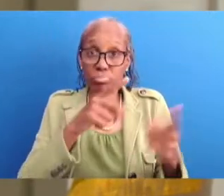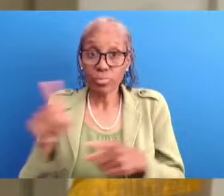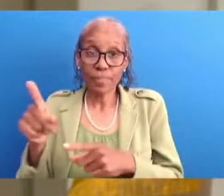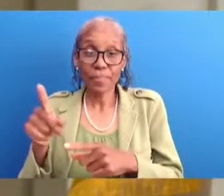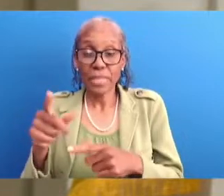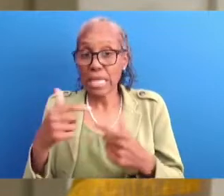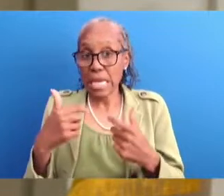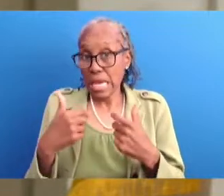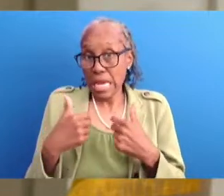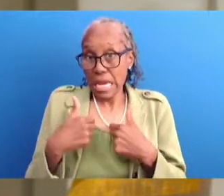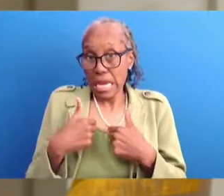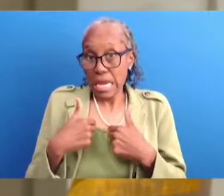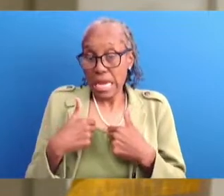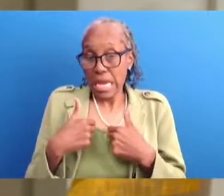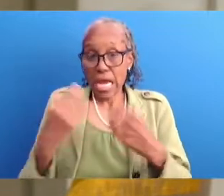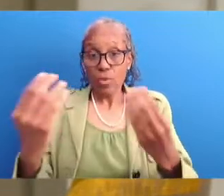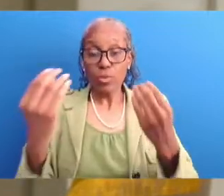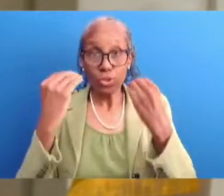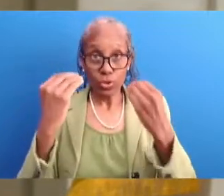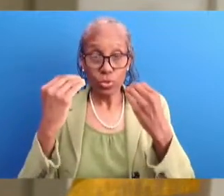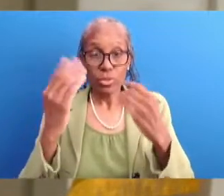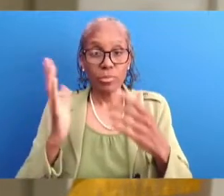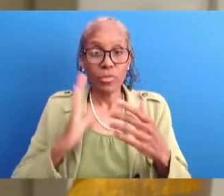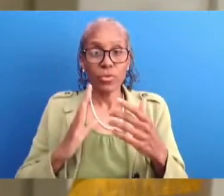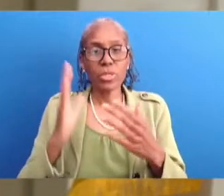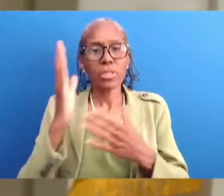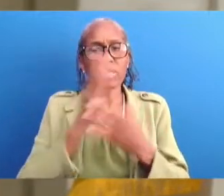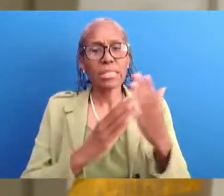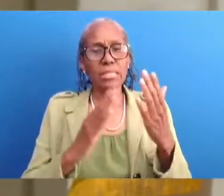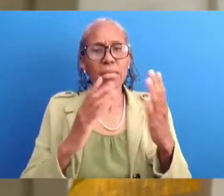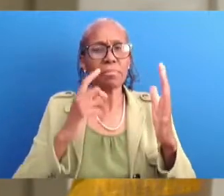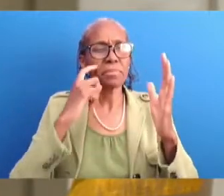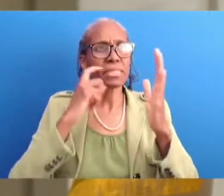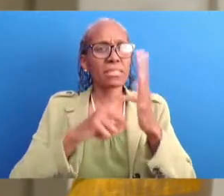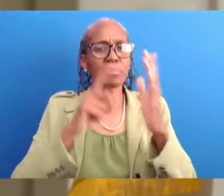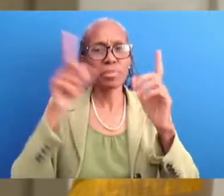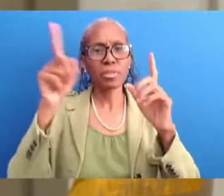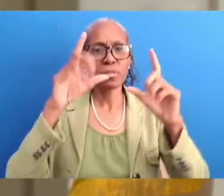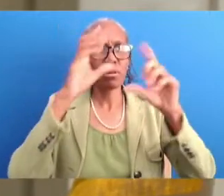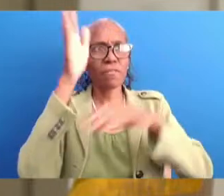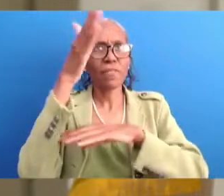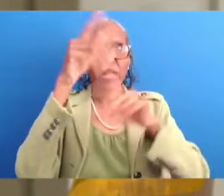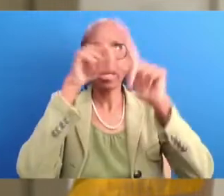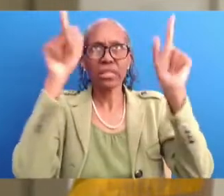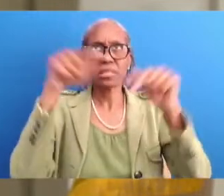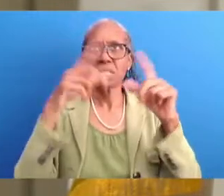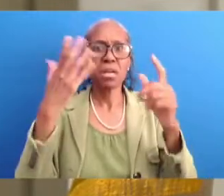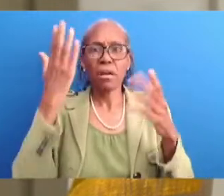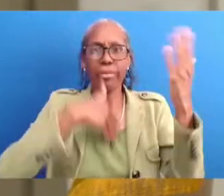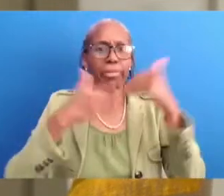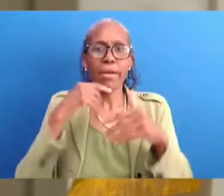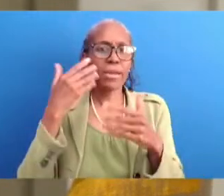REALIZE WHAT'S GOING ON AND THERE IS ANTI-SEMITISM, I MEAN,